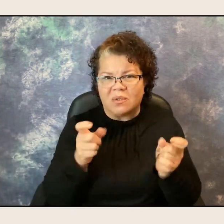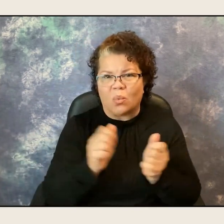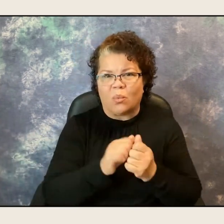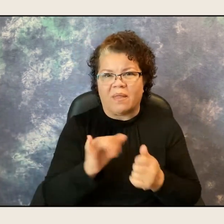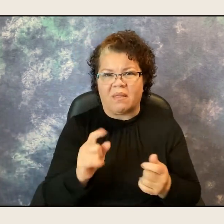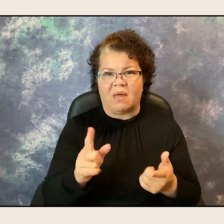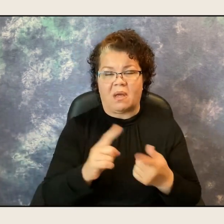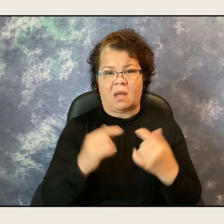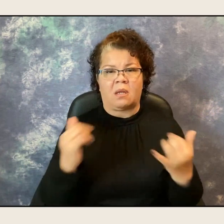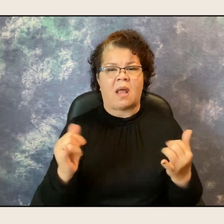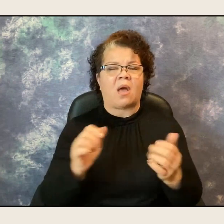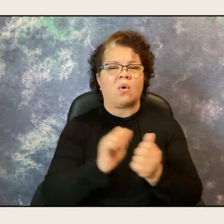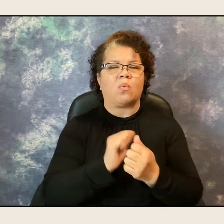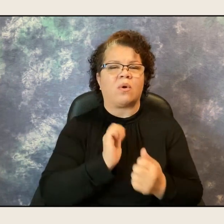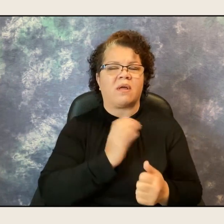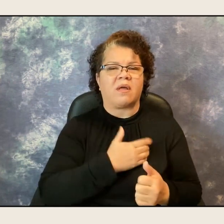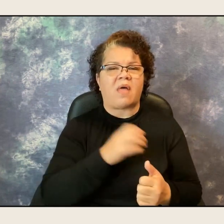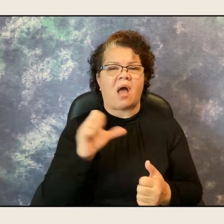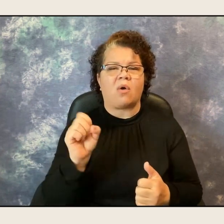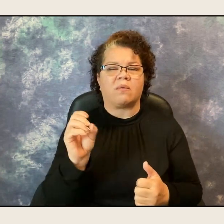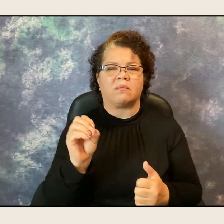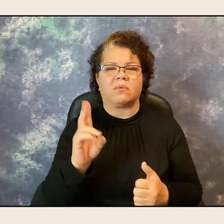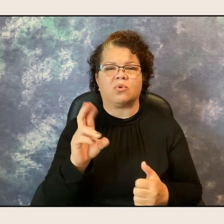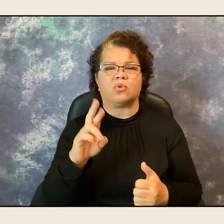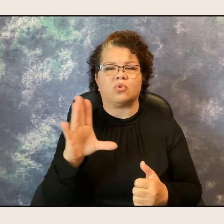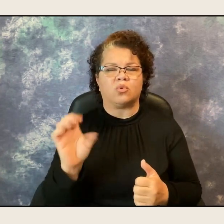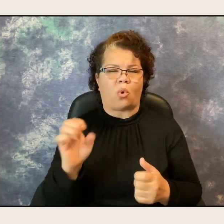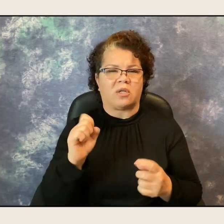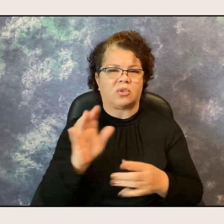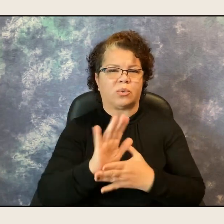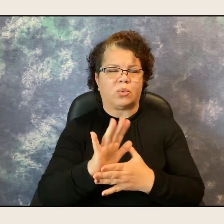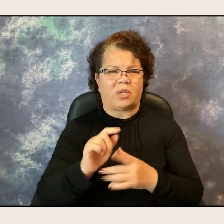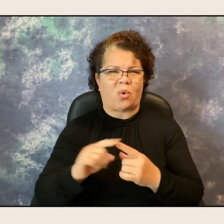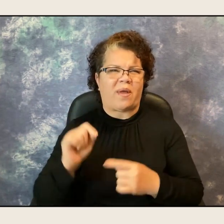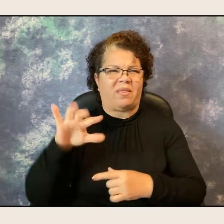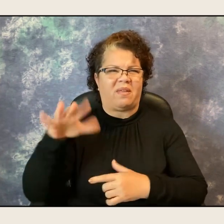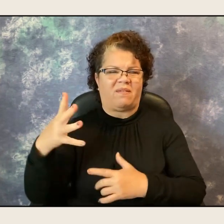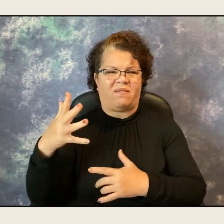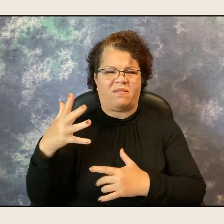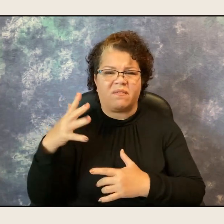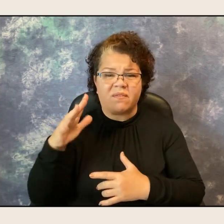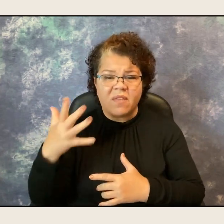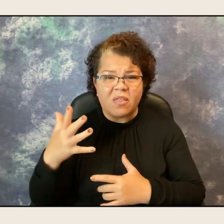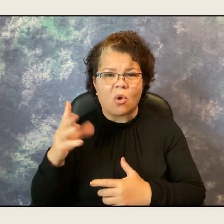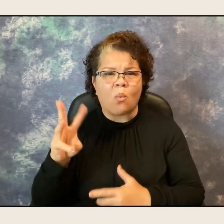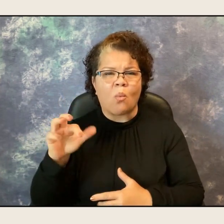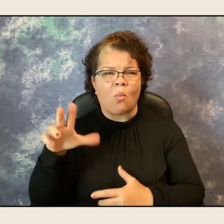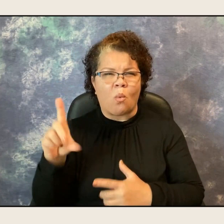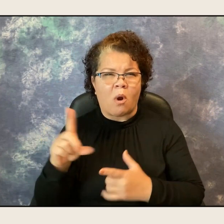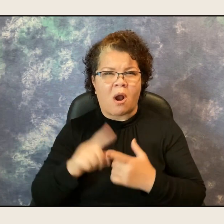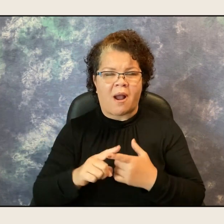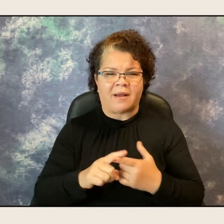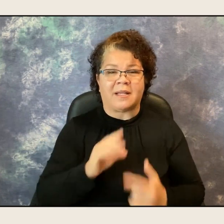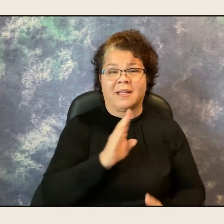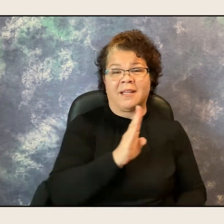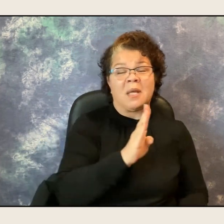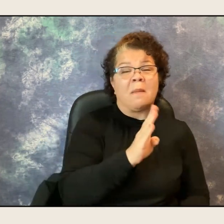we're working in the city of Houston in the Fifth Ward, I was originally raised in the Fifth Ward. You know, Beyonce is from Third Ward, I'm from Fifth Ward.